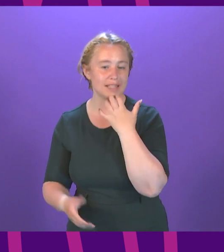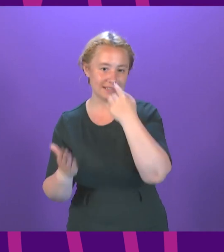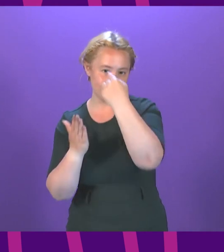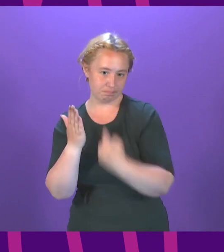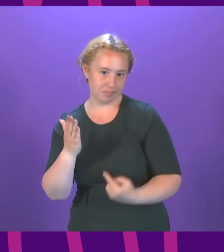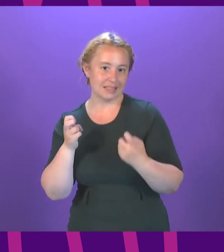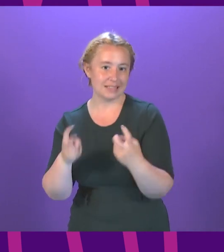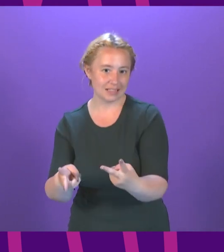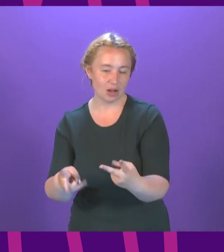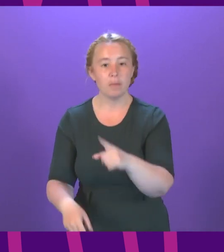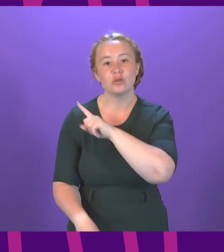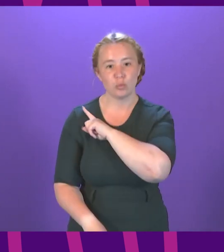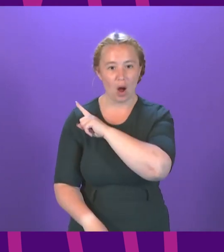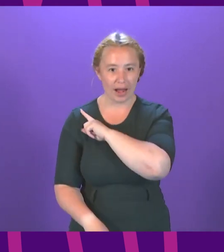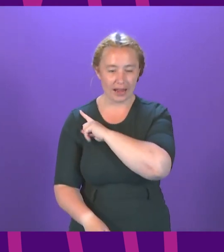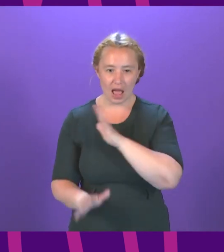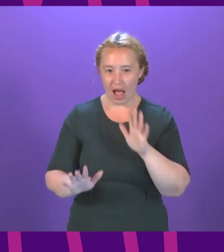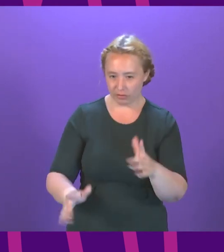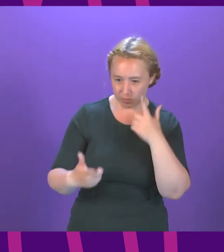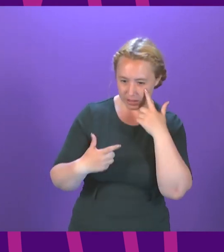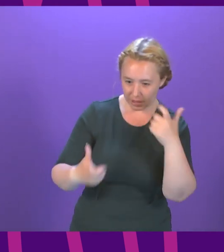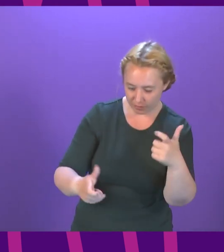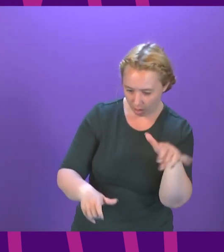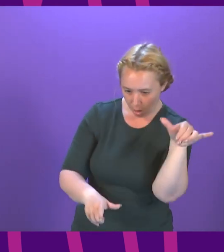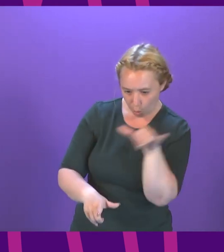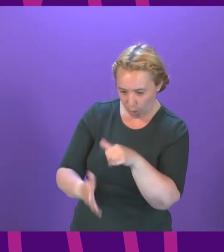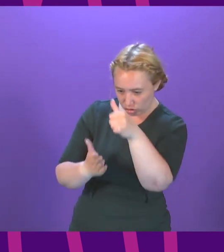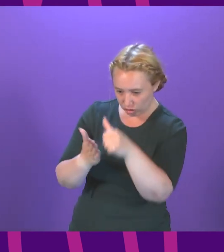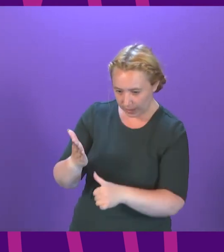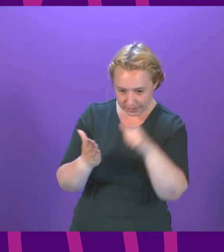a precautionary approach to the categorisation of countries, and we move countries back up the